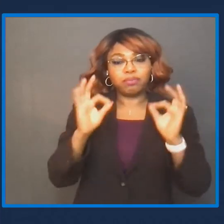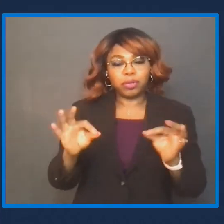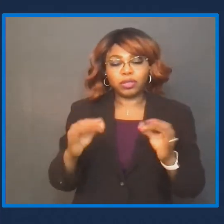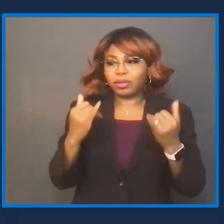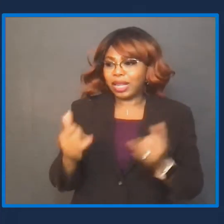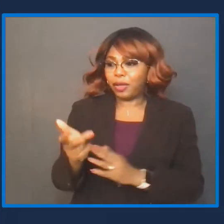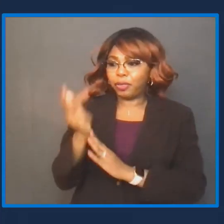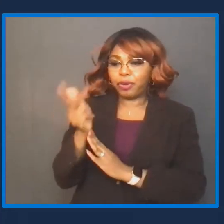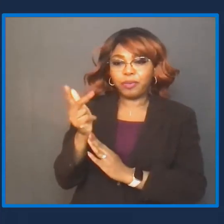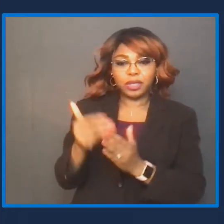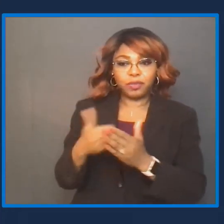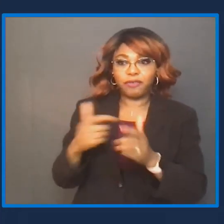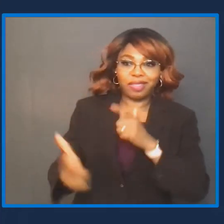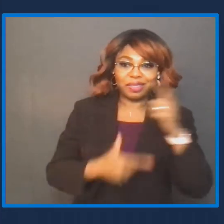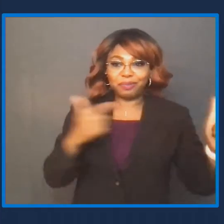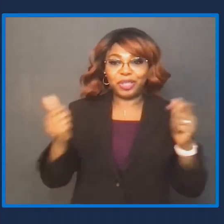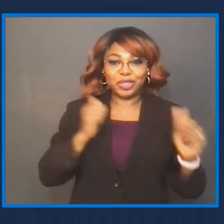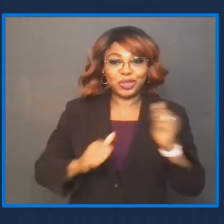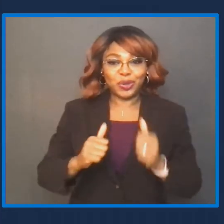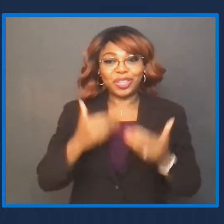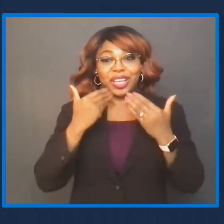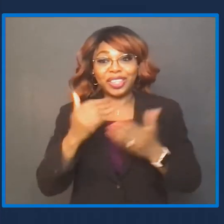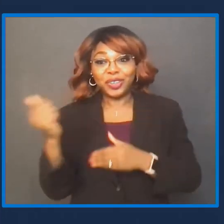So thank you everyone for joining us at the pre-show.